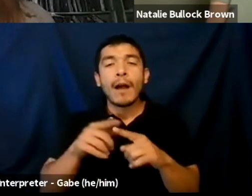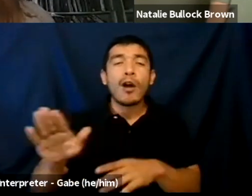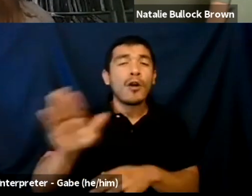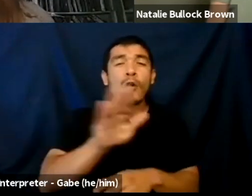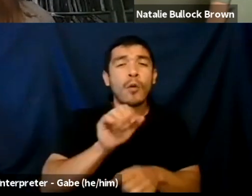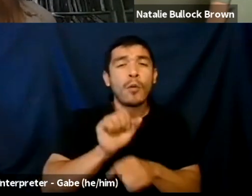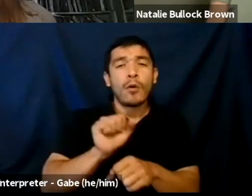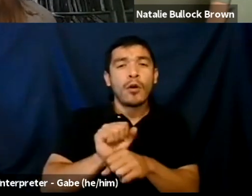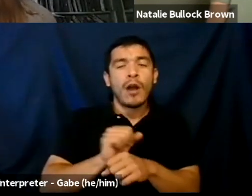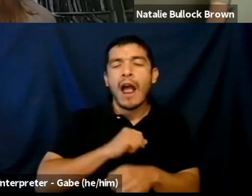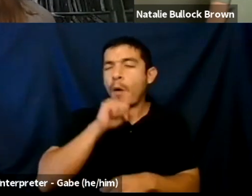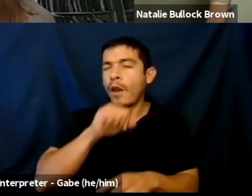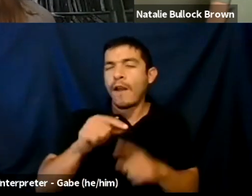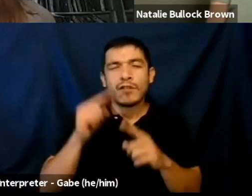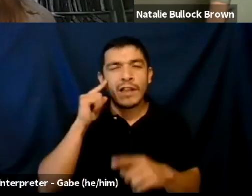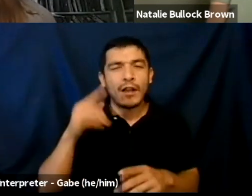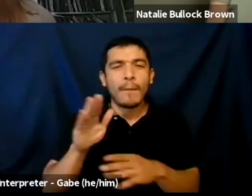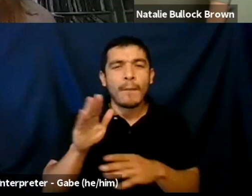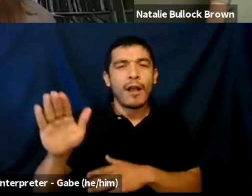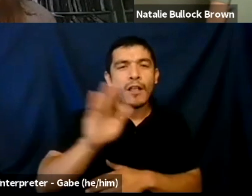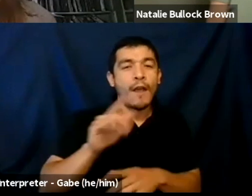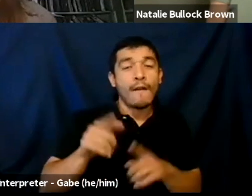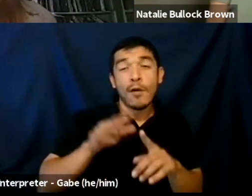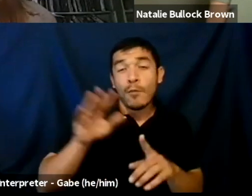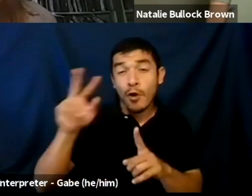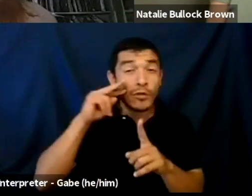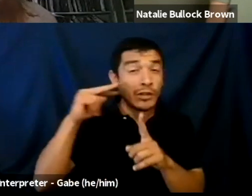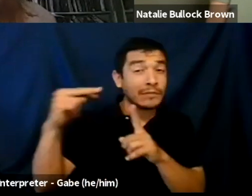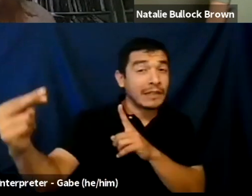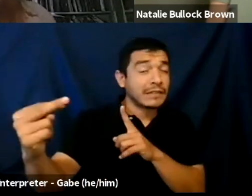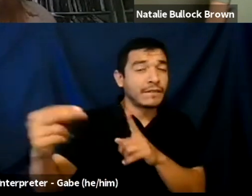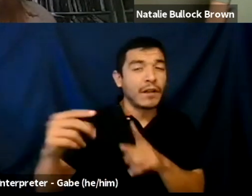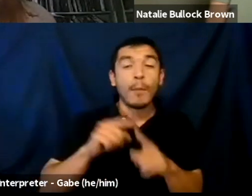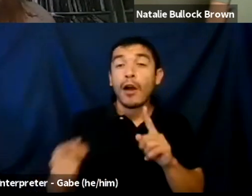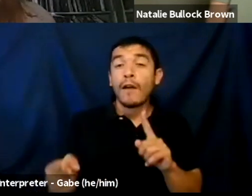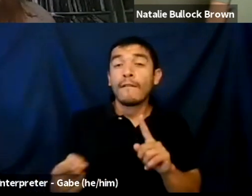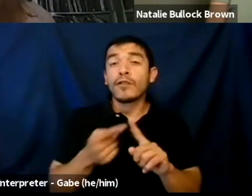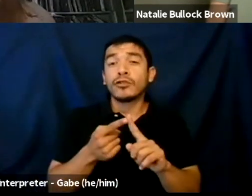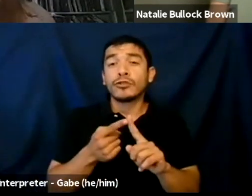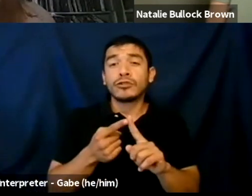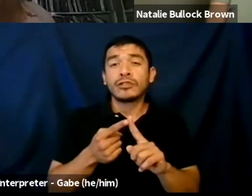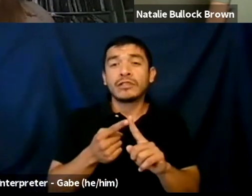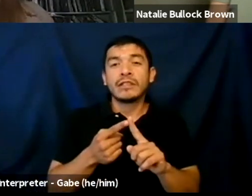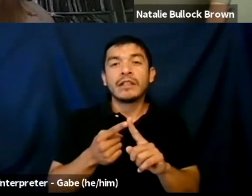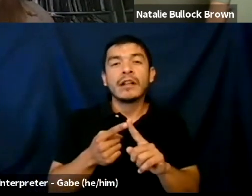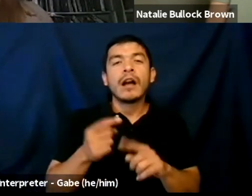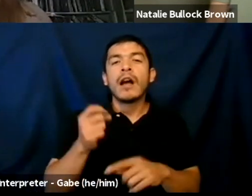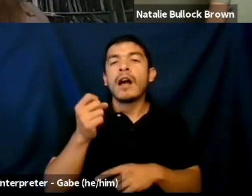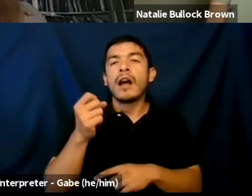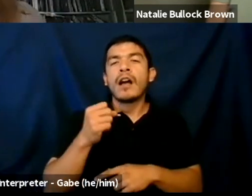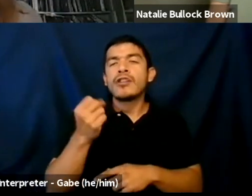I'd love to hear about that from your perspective. But first, Sherizaan, I'd love to go to you.